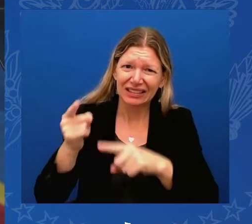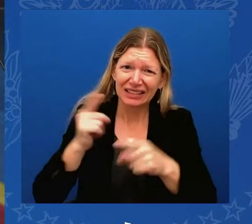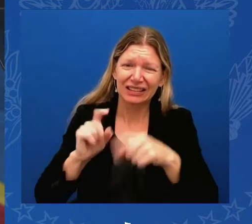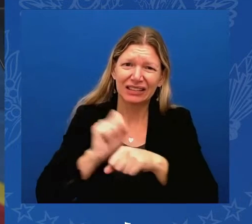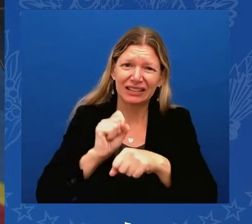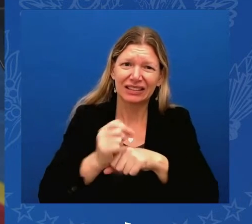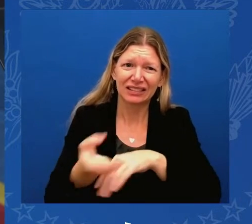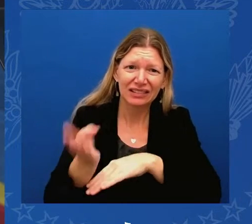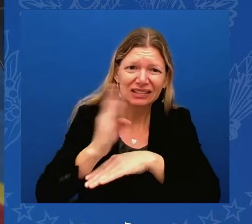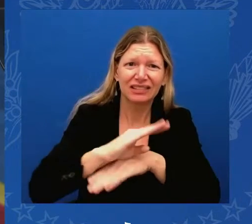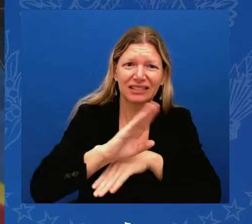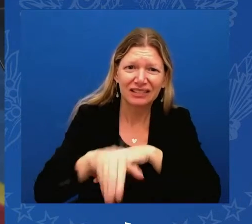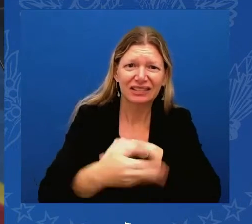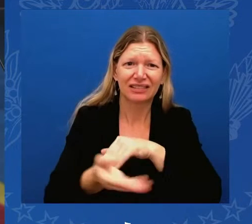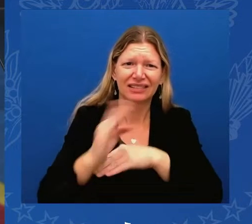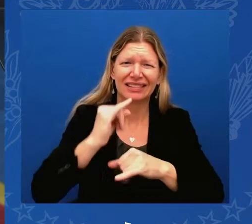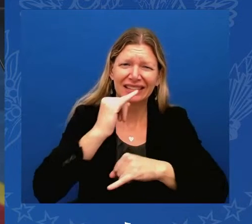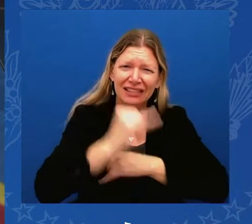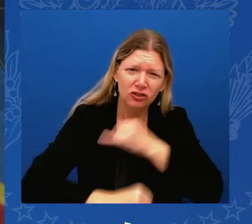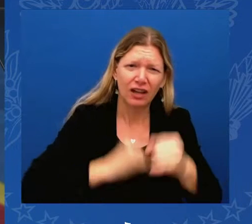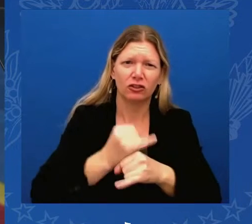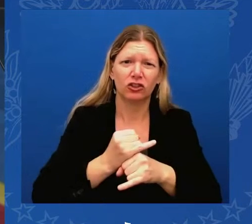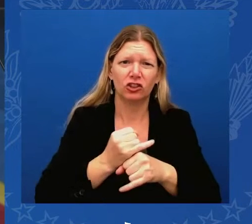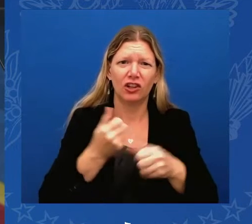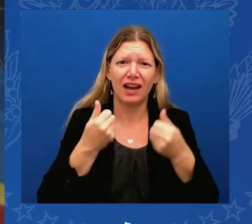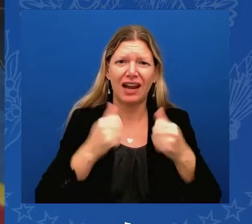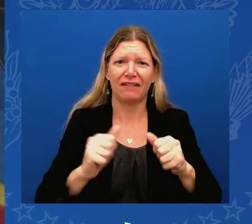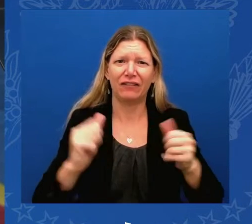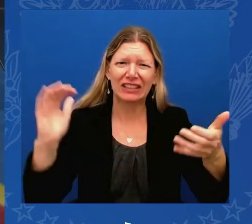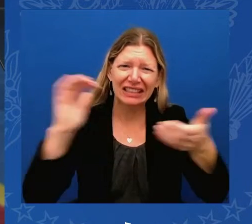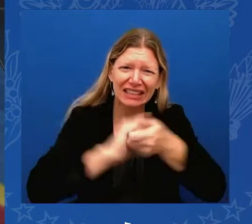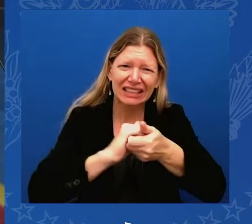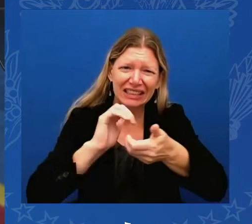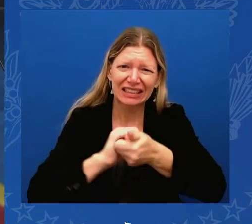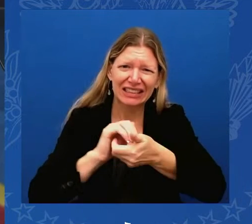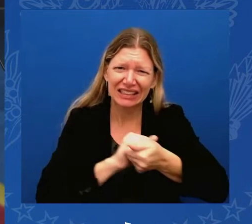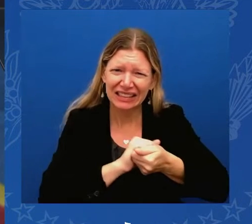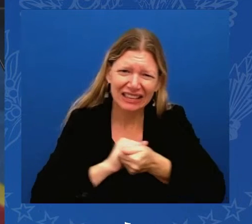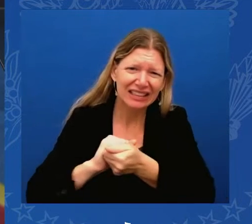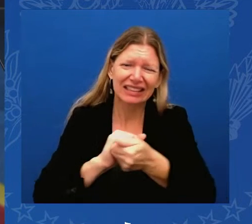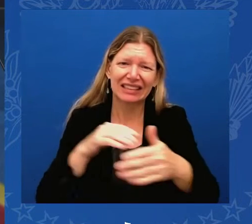I'm also working around the clock for more than just one ceasefire. I'm working to bring the region together.